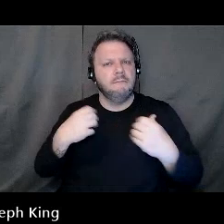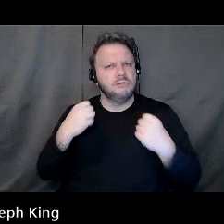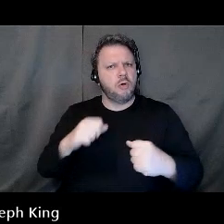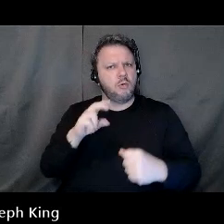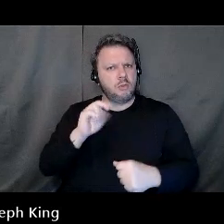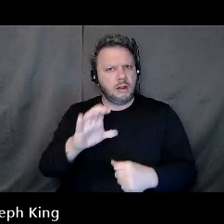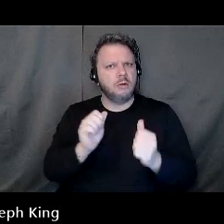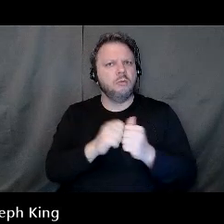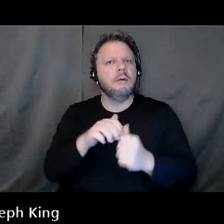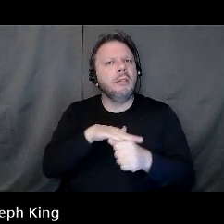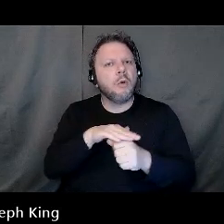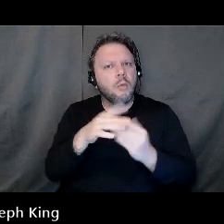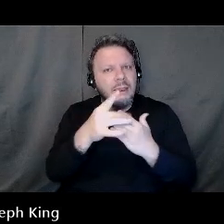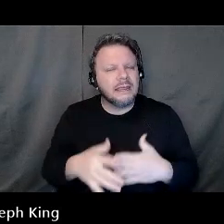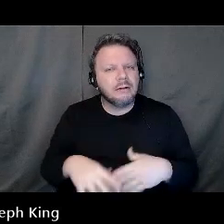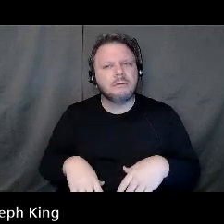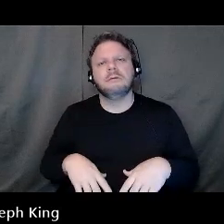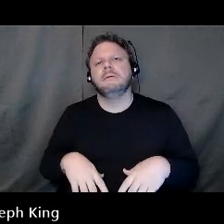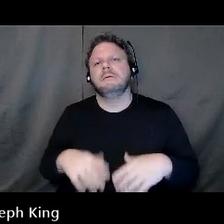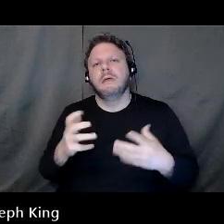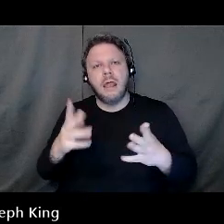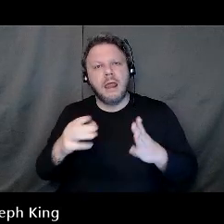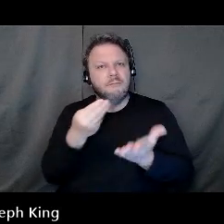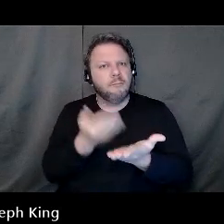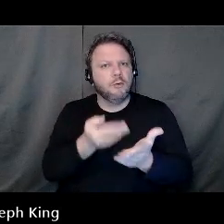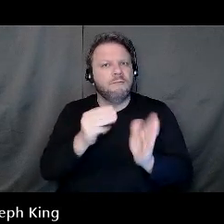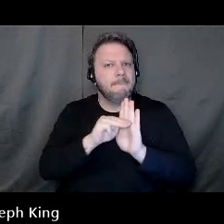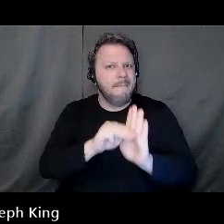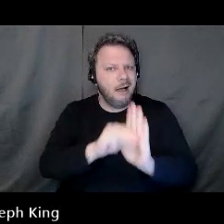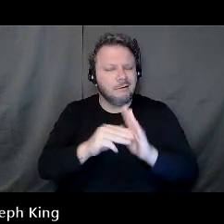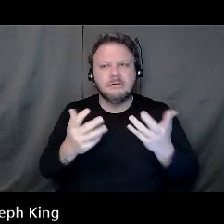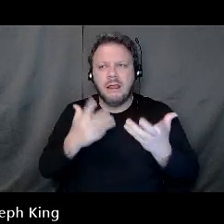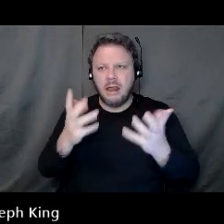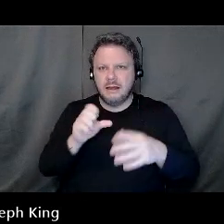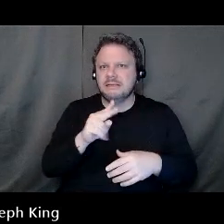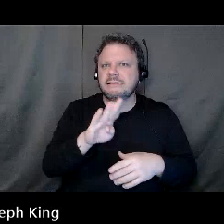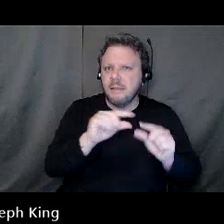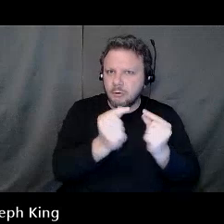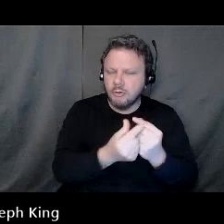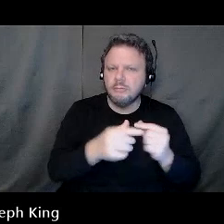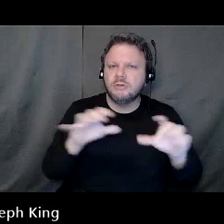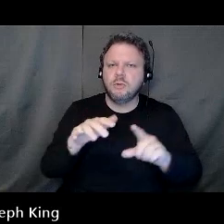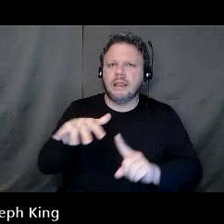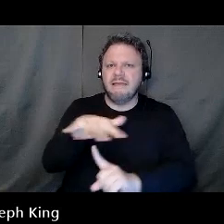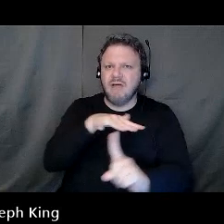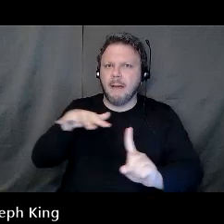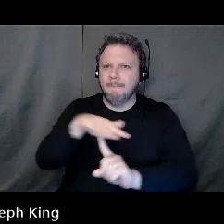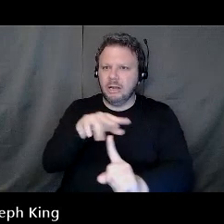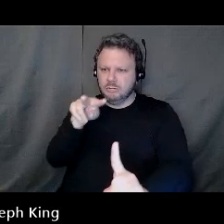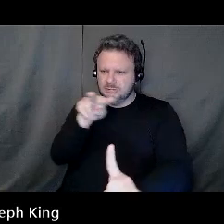local leaders, lot of proven models as you are seeing a lot of our subgroups are doing environmental scans to really elevate the